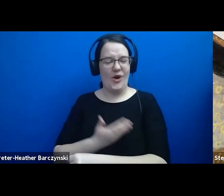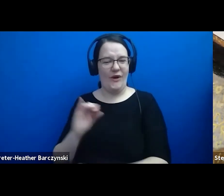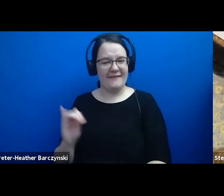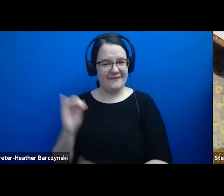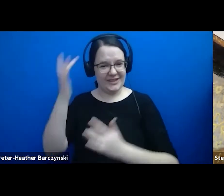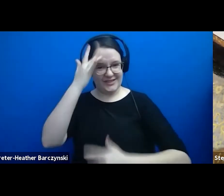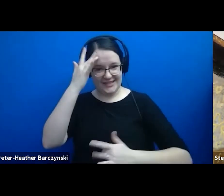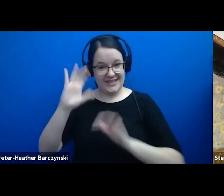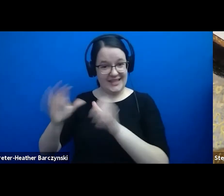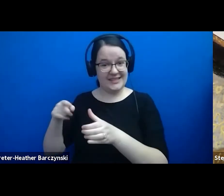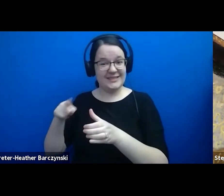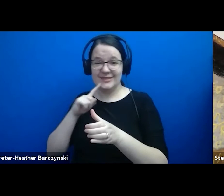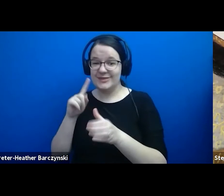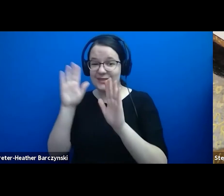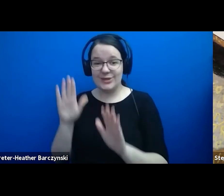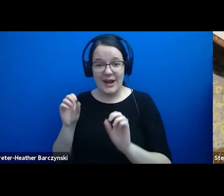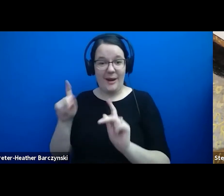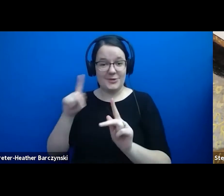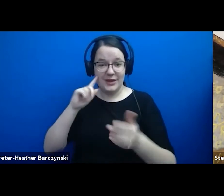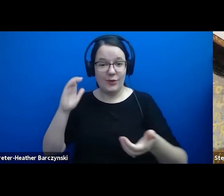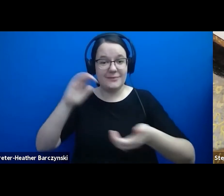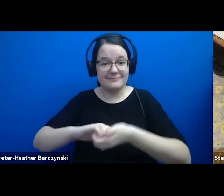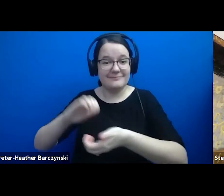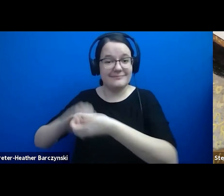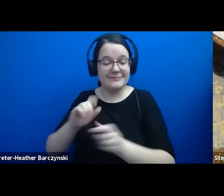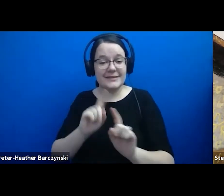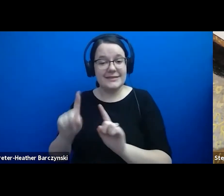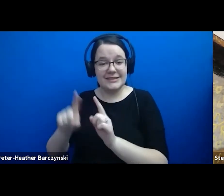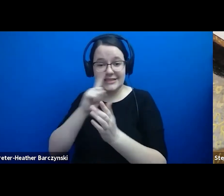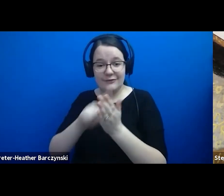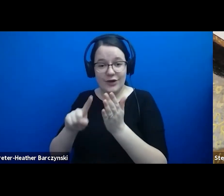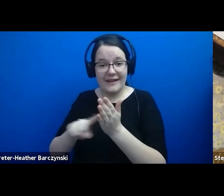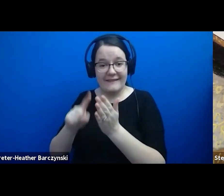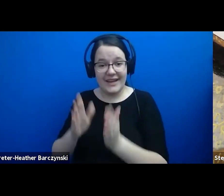a lot of synergy between different investigators with common interests at stopping this pandemic